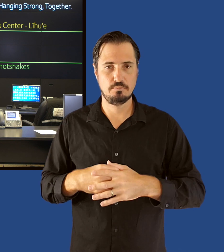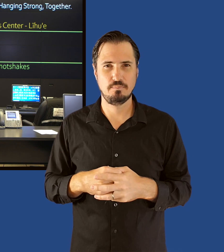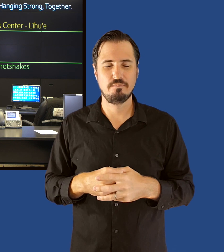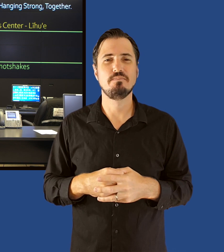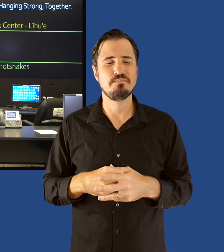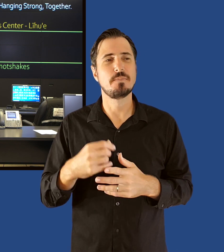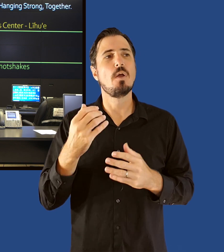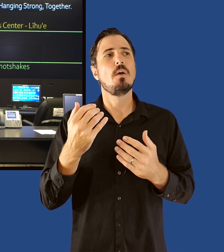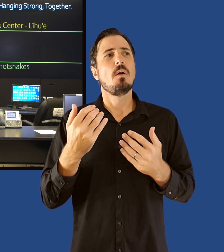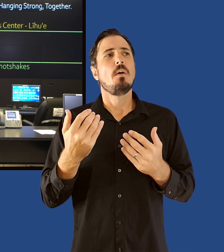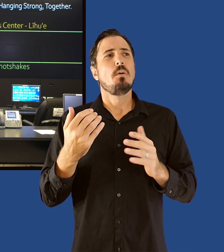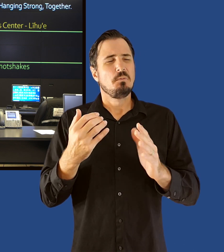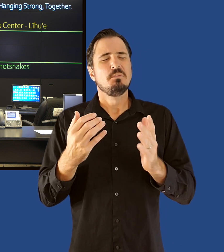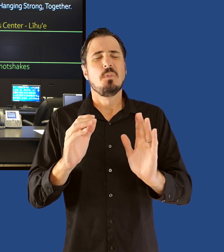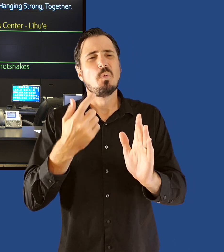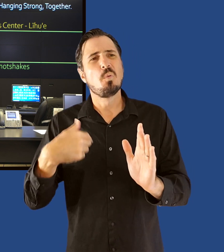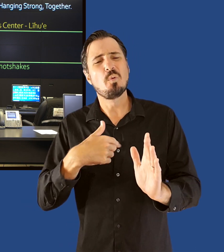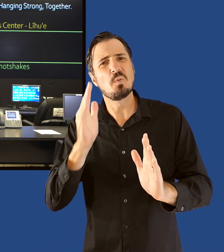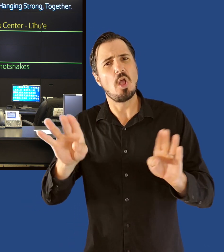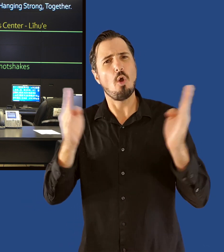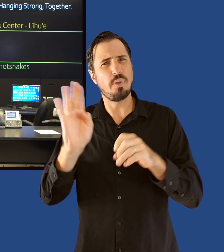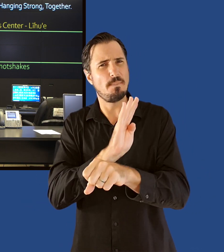But, as we’ve said all along, we know we can’t stay home forever.